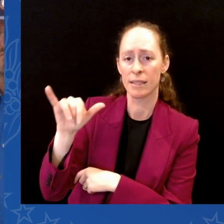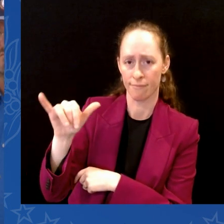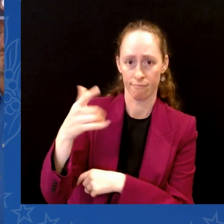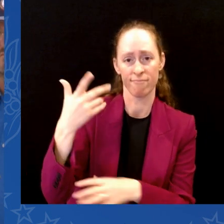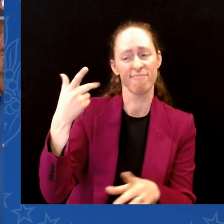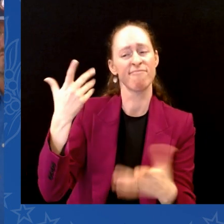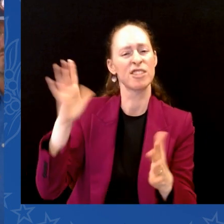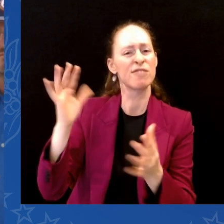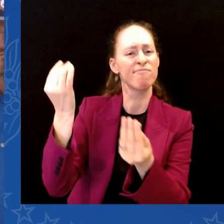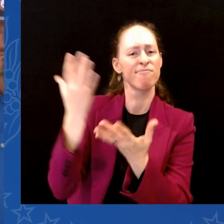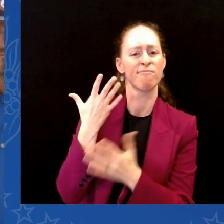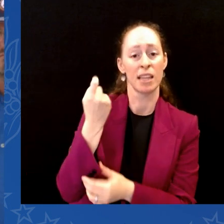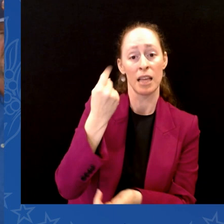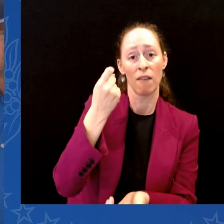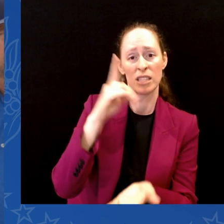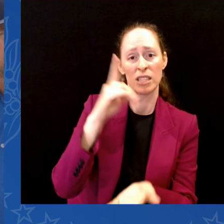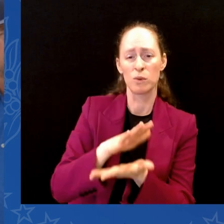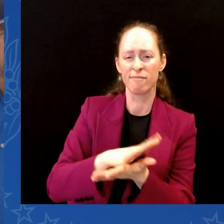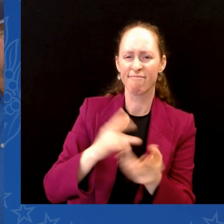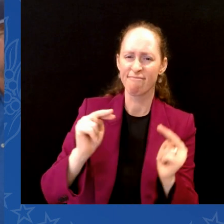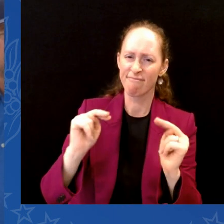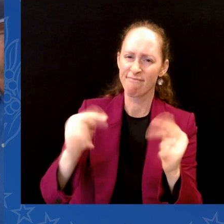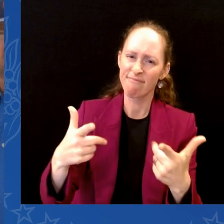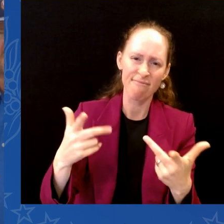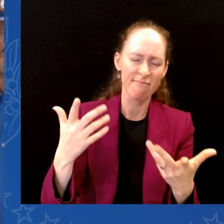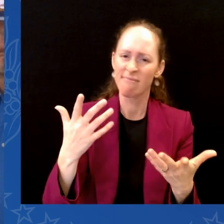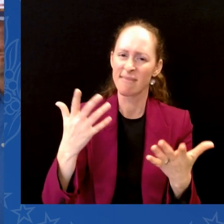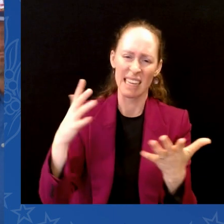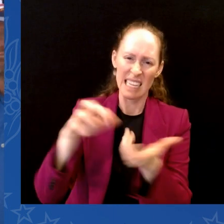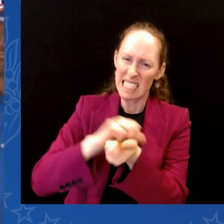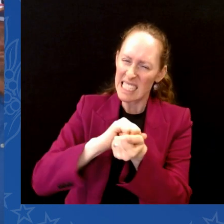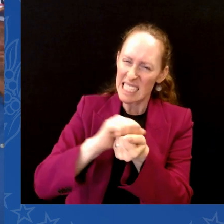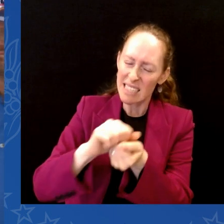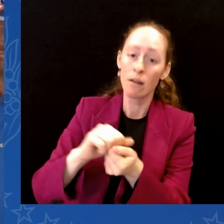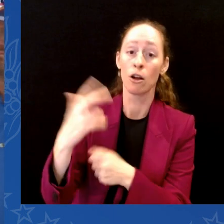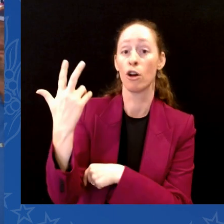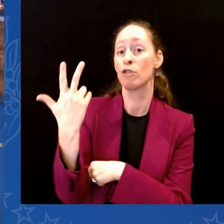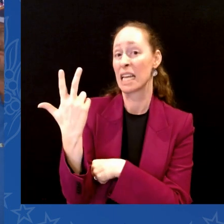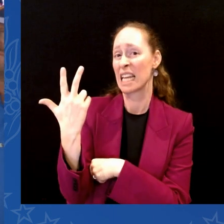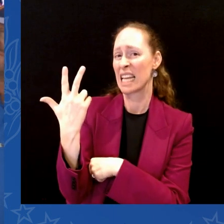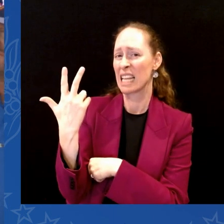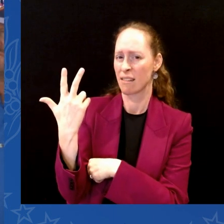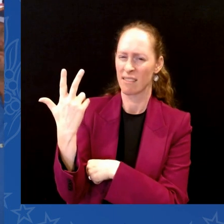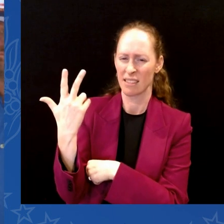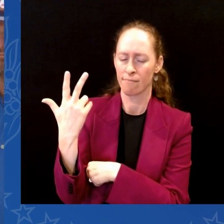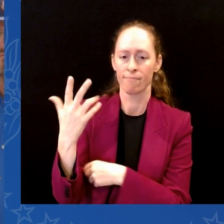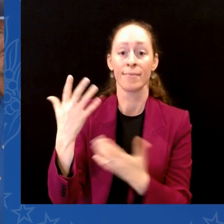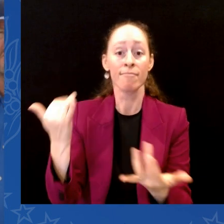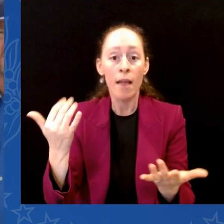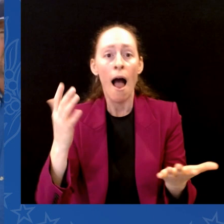And today is Yom Kippur. Many members of Florida's Jewish community can't gather at their holiest day today